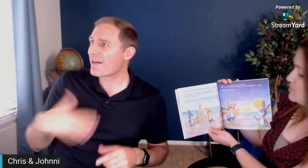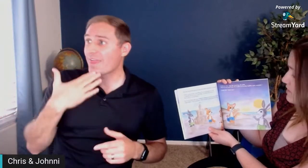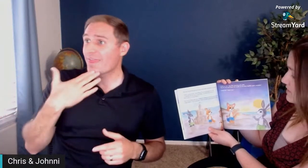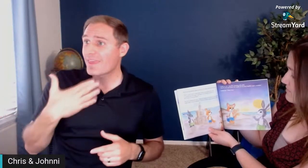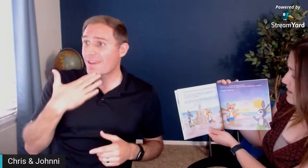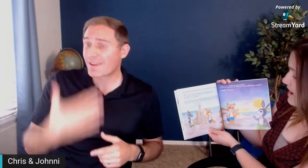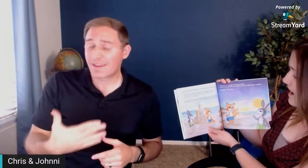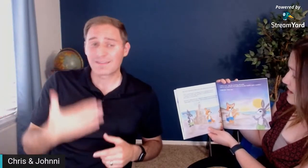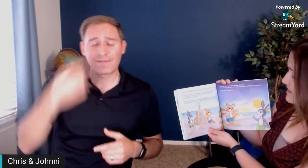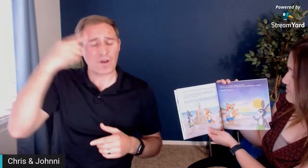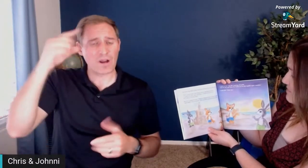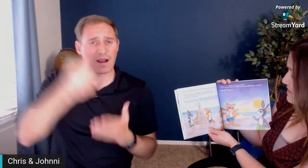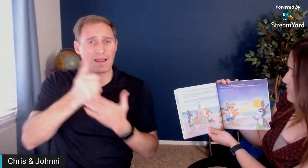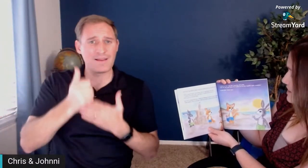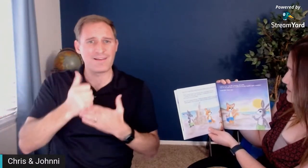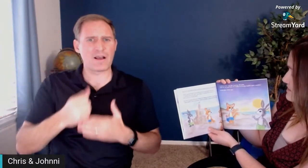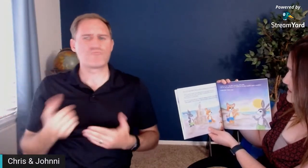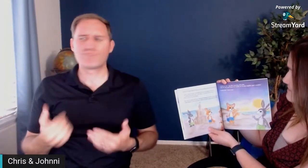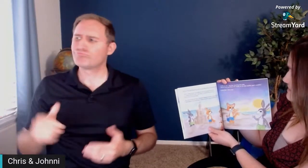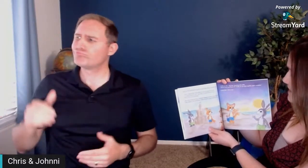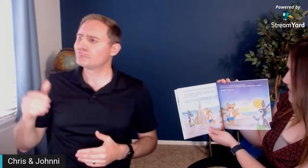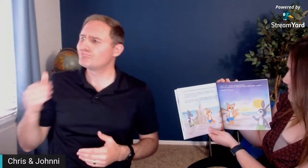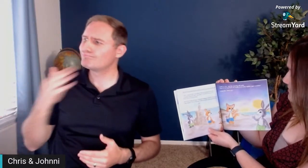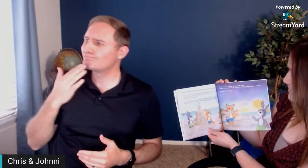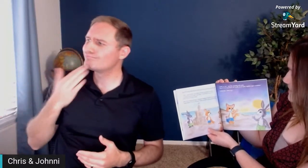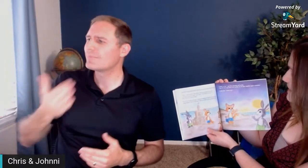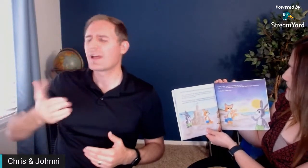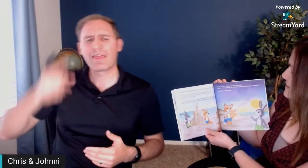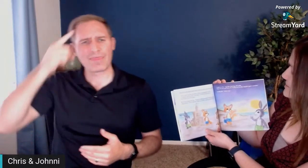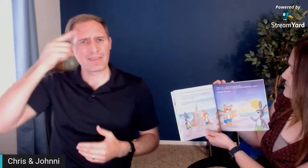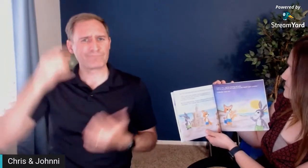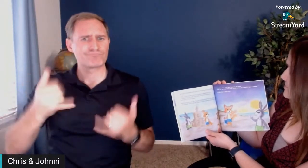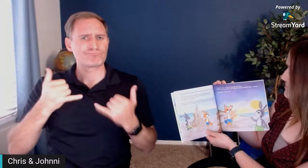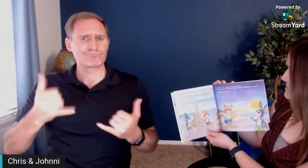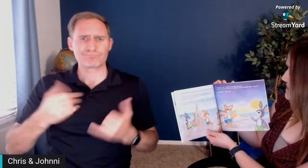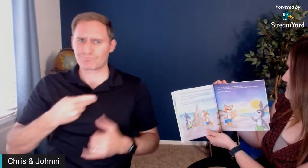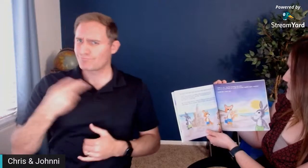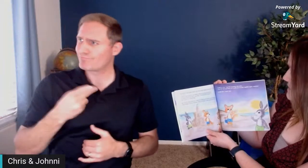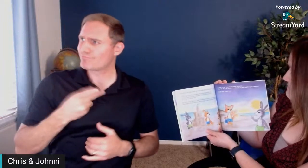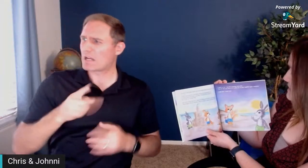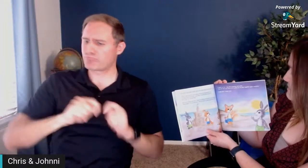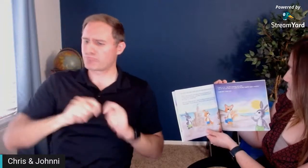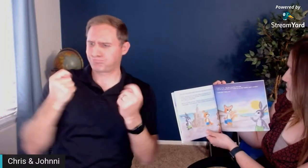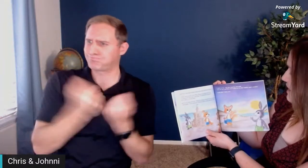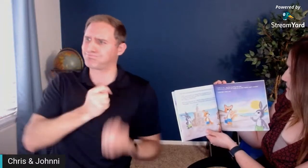welcome i think we made a pretty good team today i think so too says ben beaming with pride